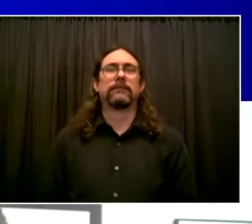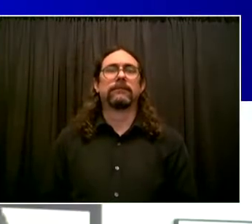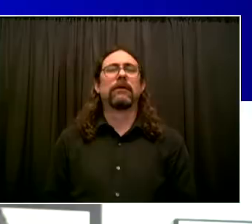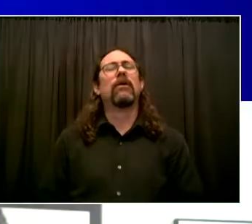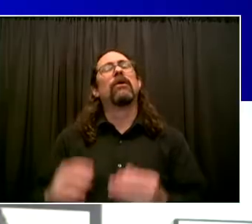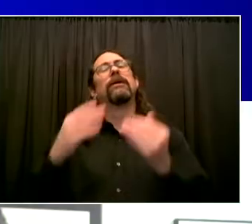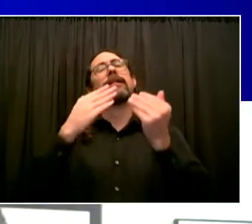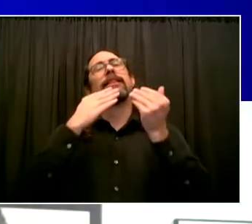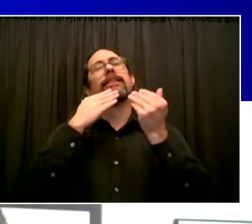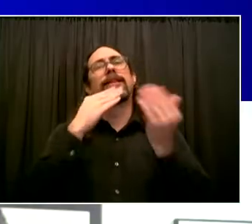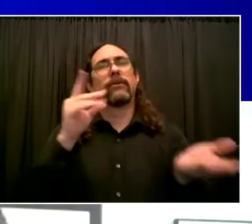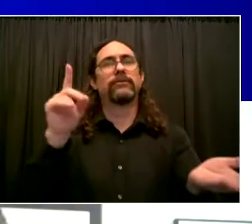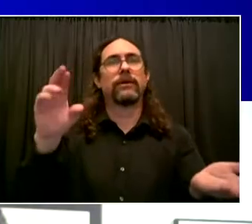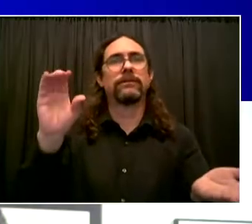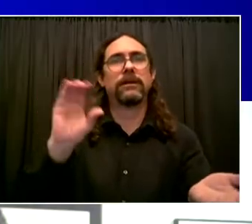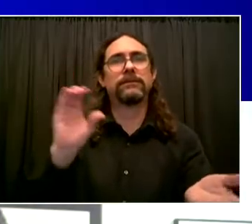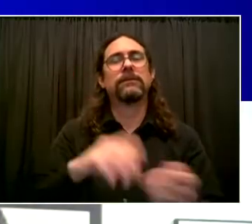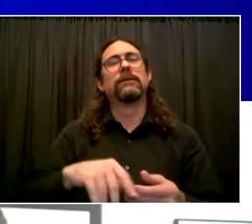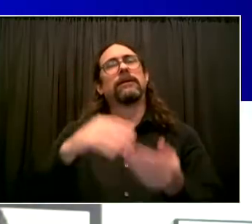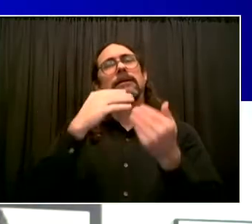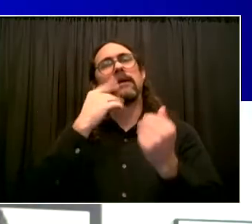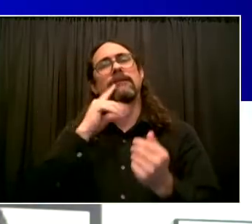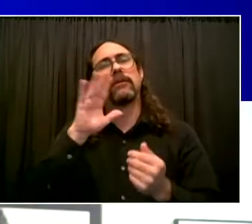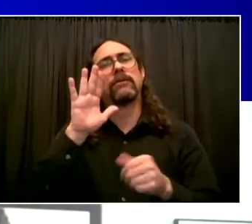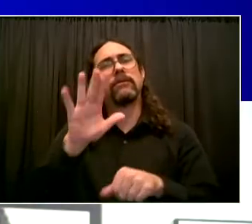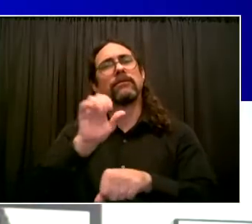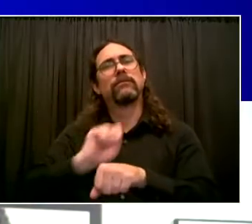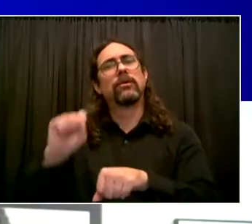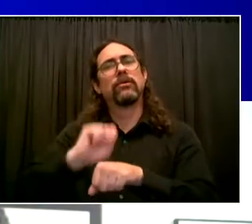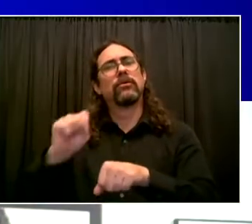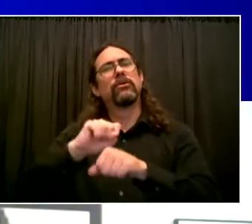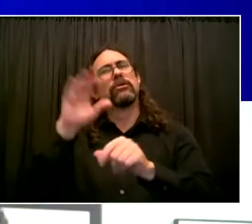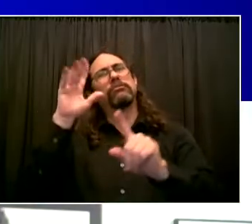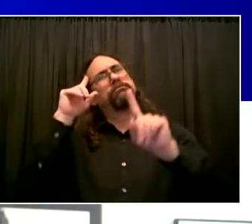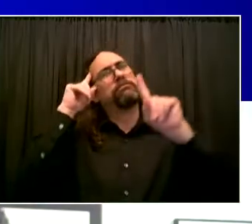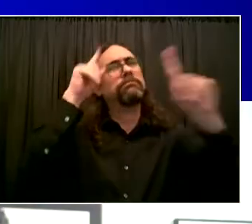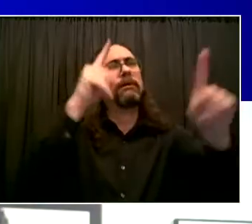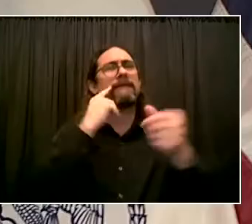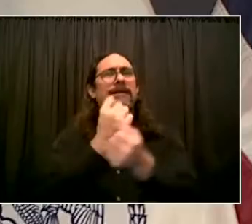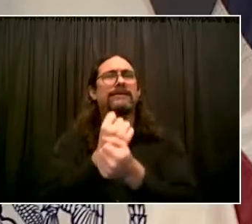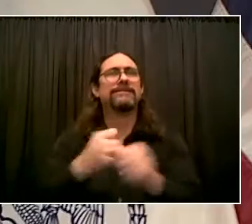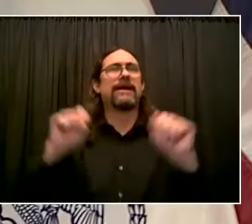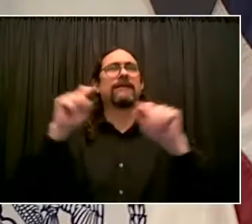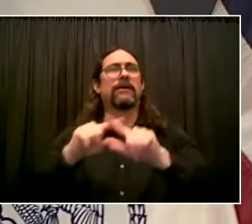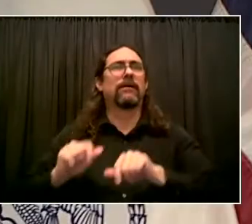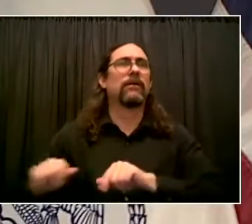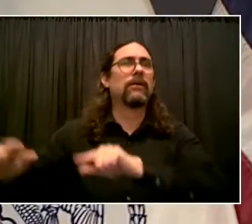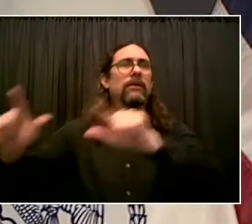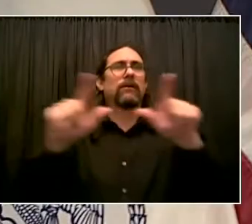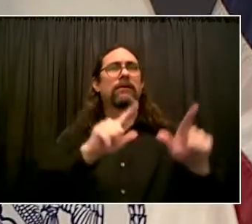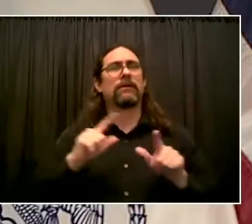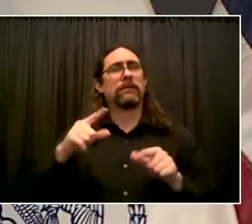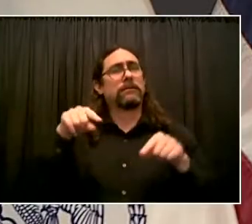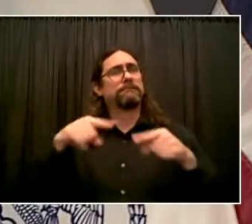THANK YOU. THANK YOU SO MUCH DR. CHOKSHI, THANK YOU FOR EVERYTHING YOU'RE DOING IN YOUR COLLEAGUS E